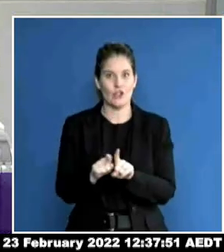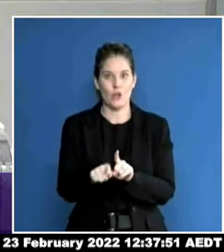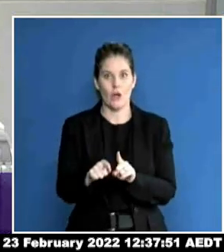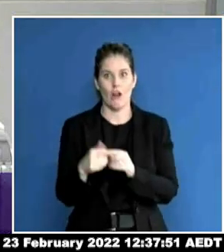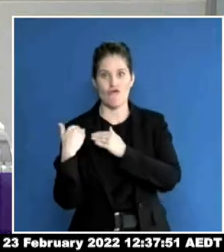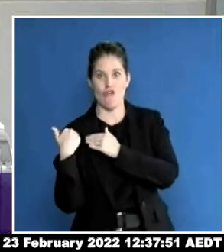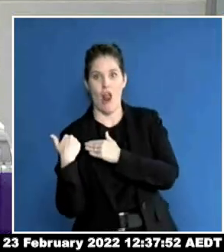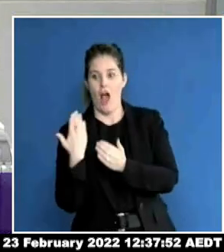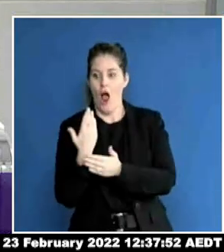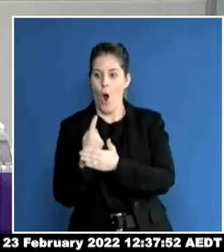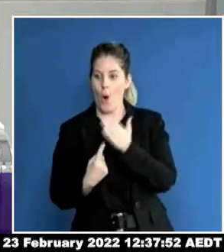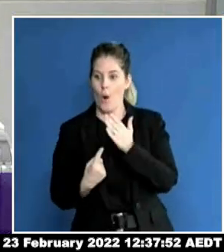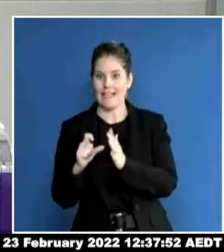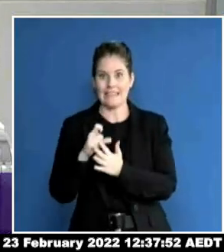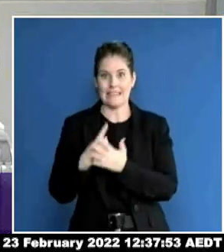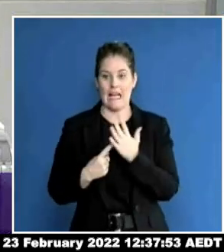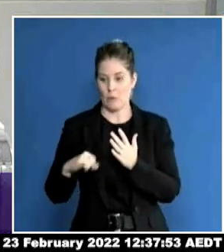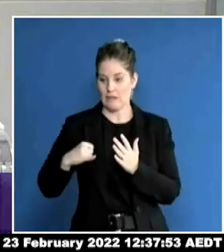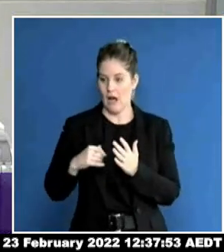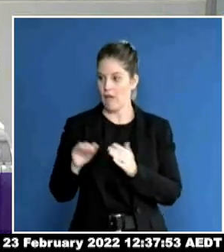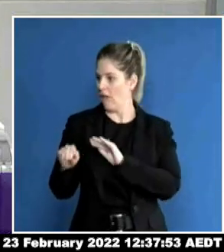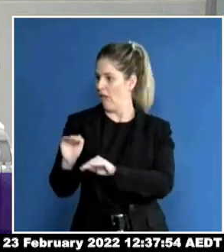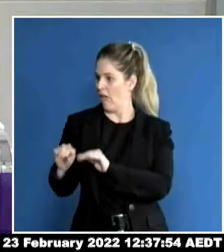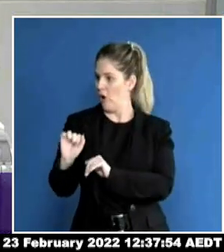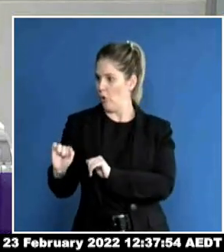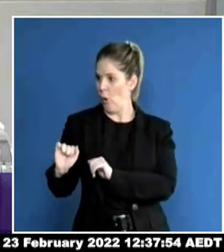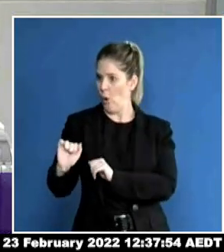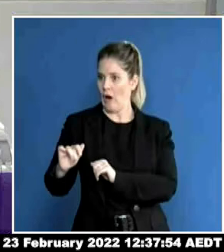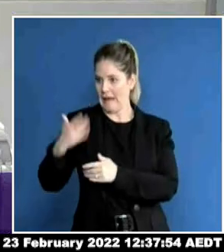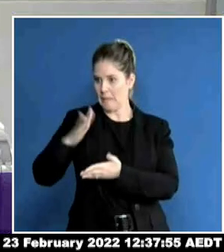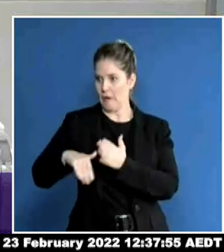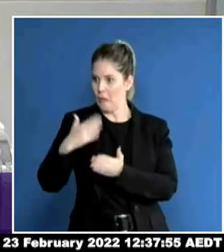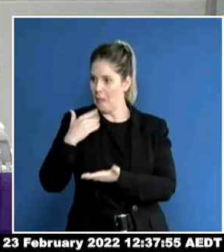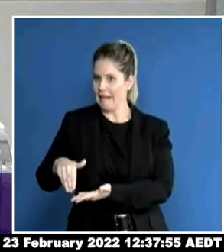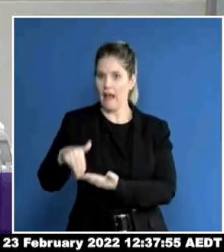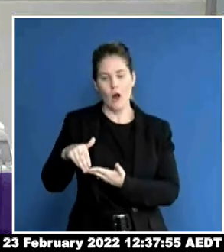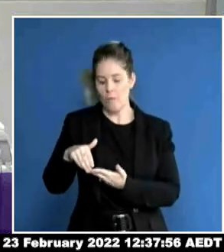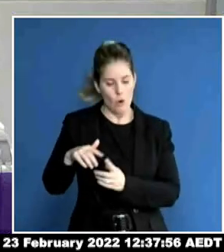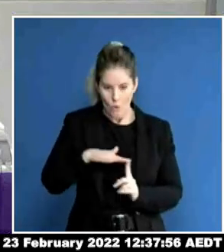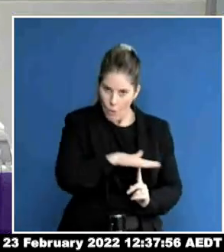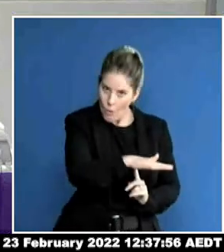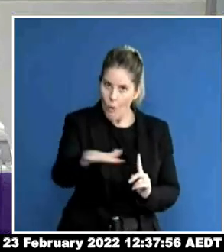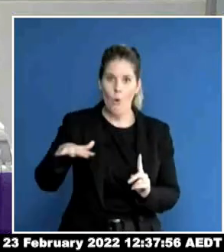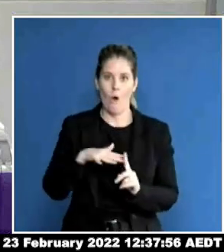We need to be an equal part of a process and have that experience and expertise, as well